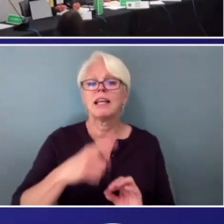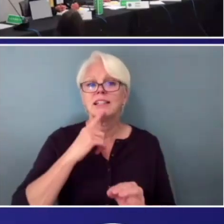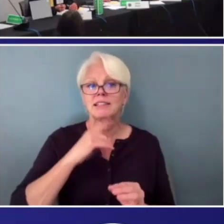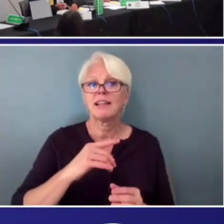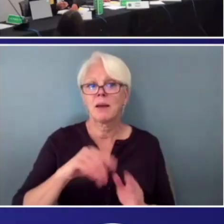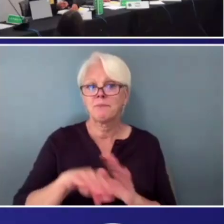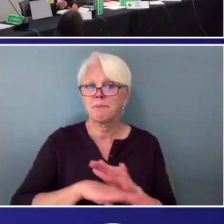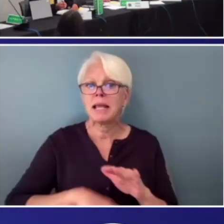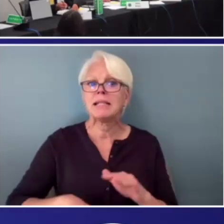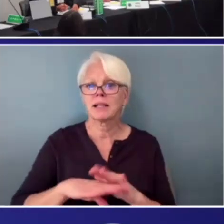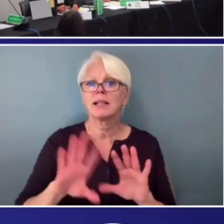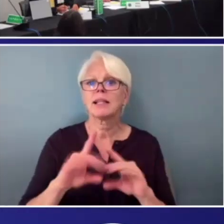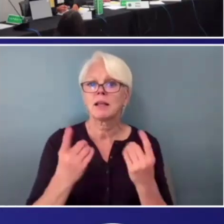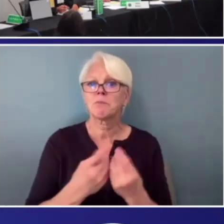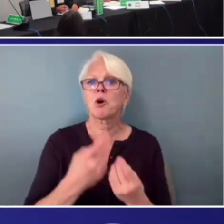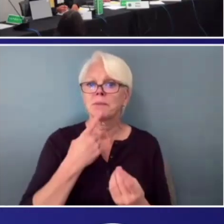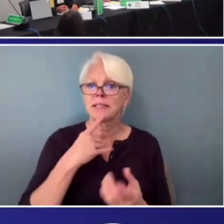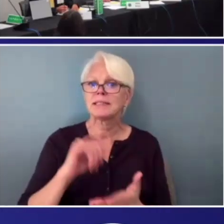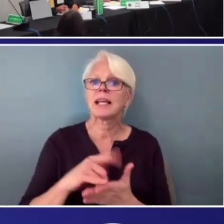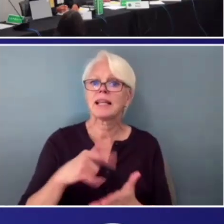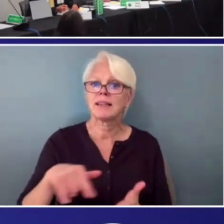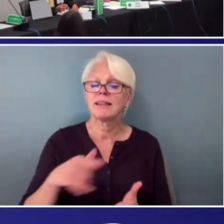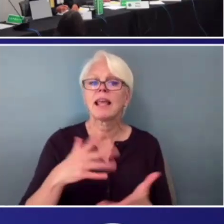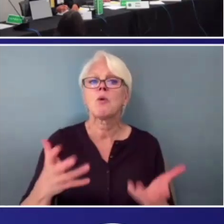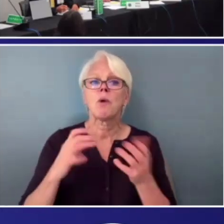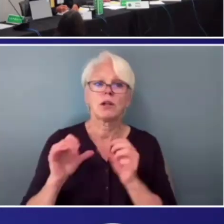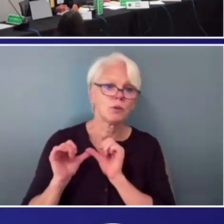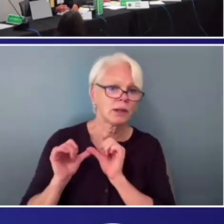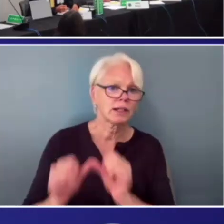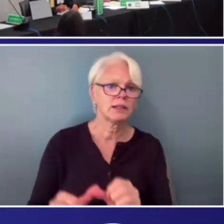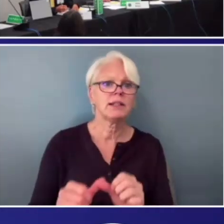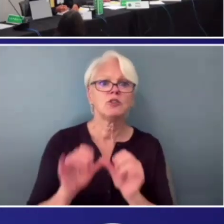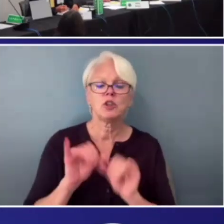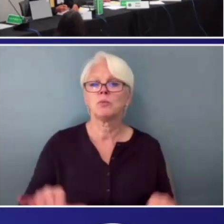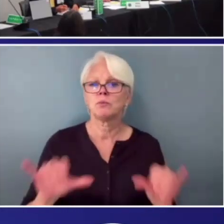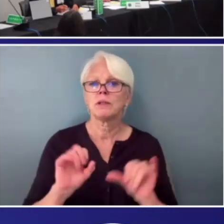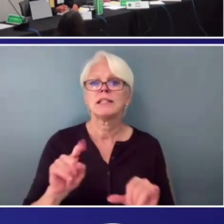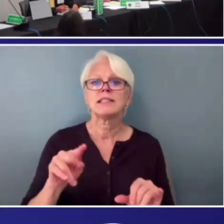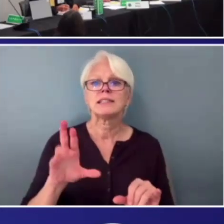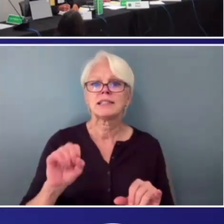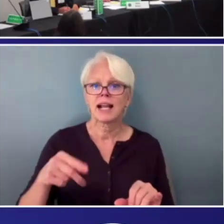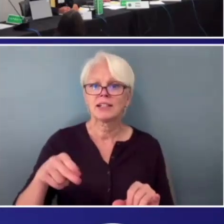saying that they want to continue the status quo as it was generally understood